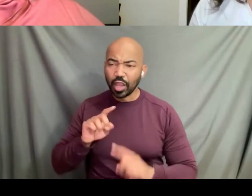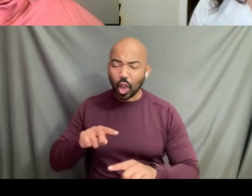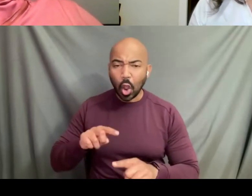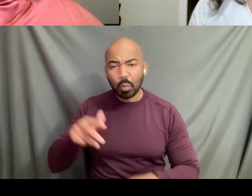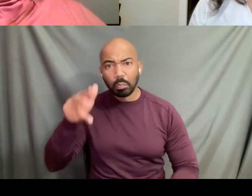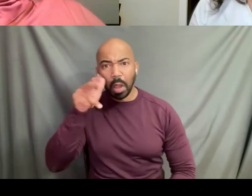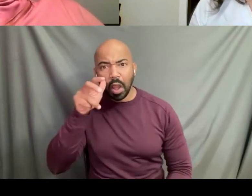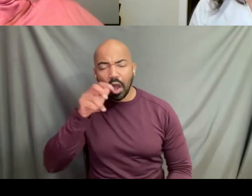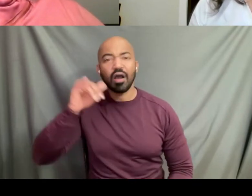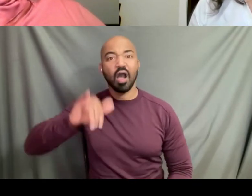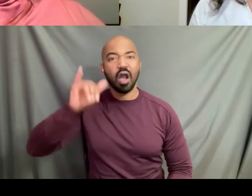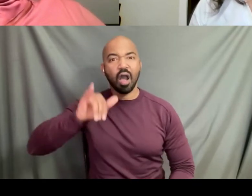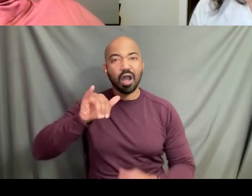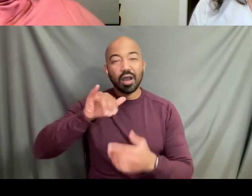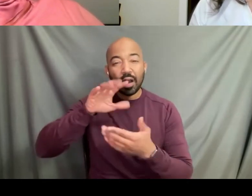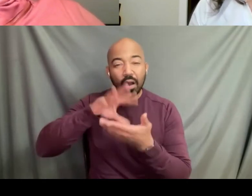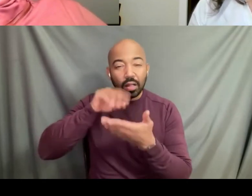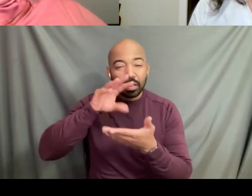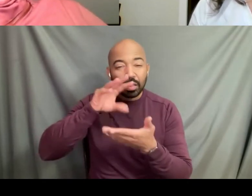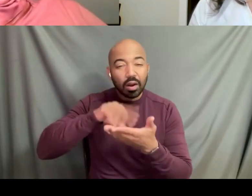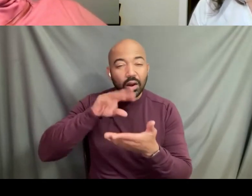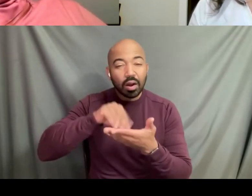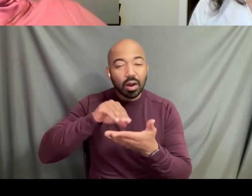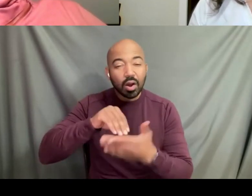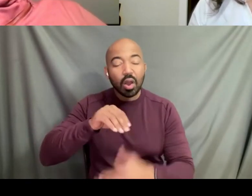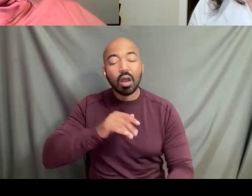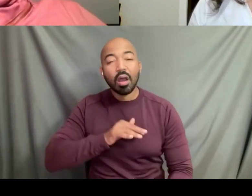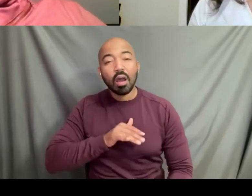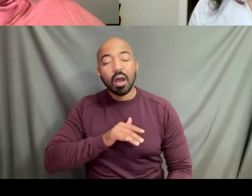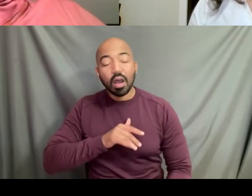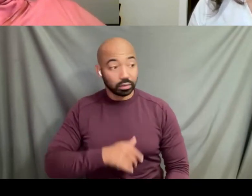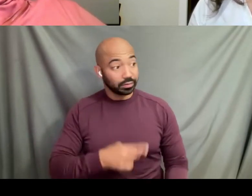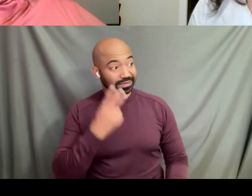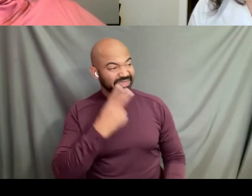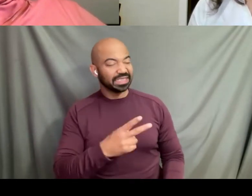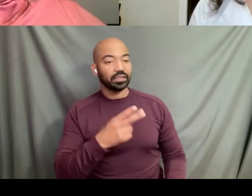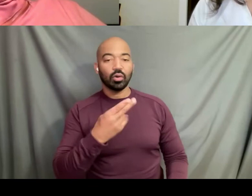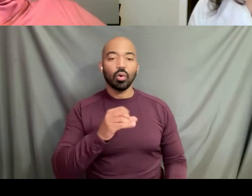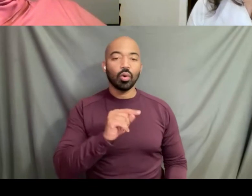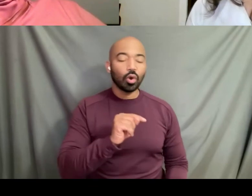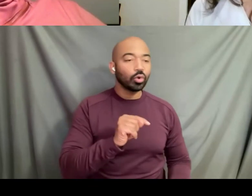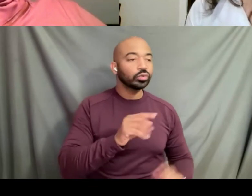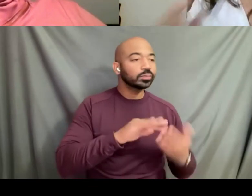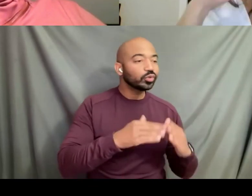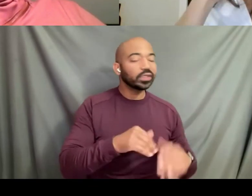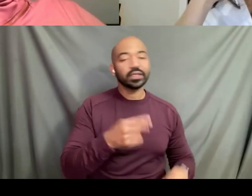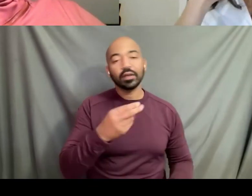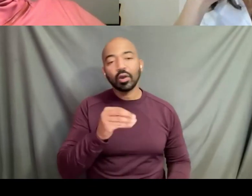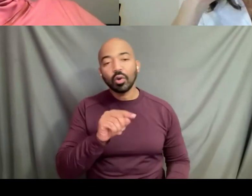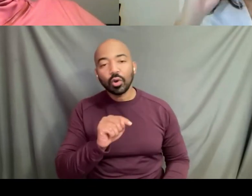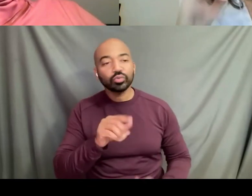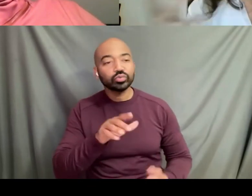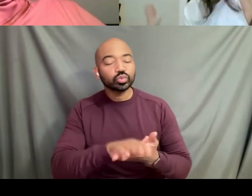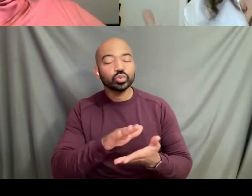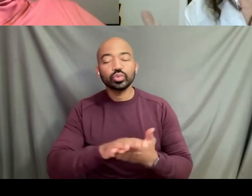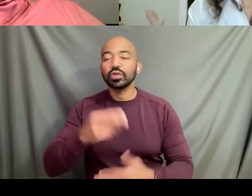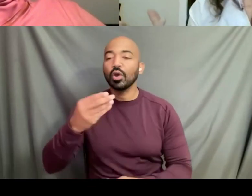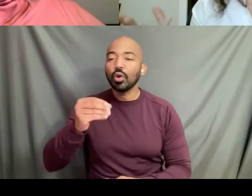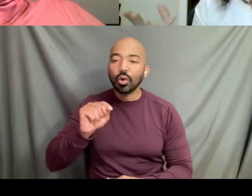having seen it in their host communities and in their host families and their host schools. Thank you for elaborating on that. I just wanted to mention that because I think